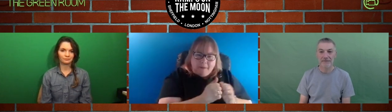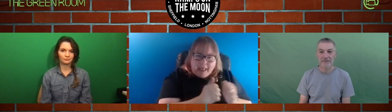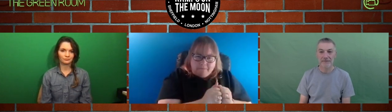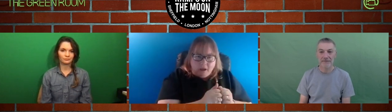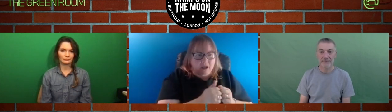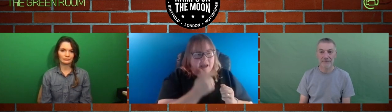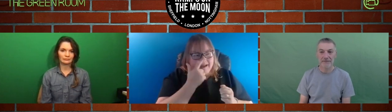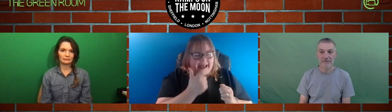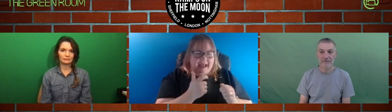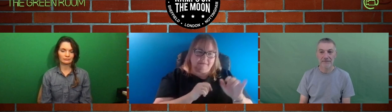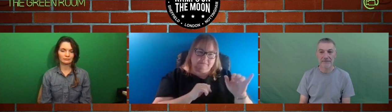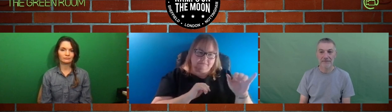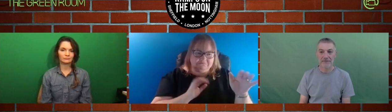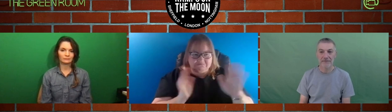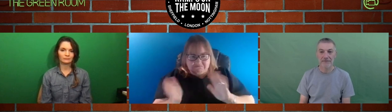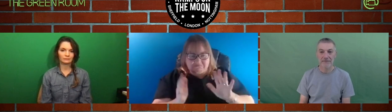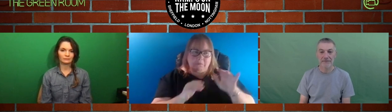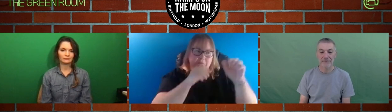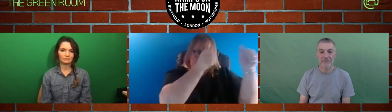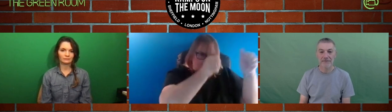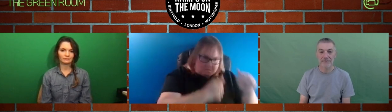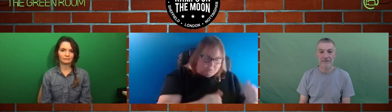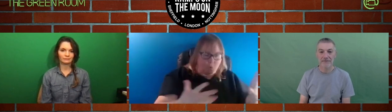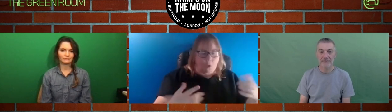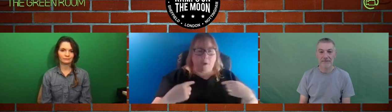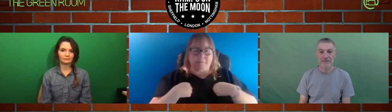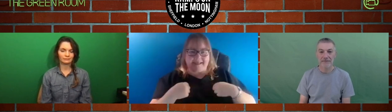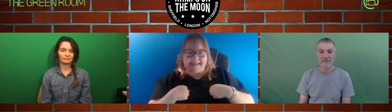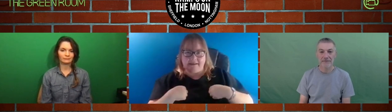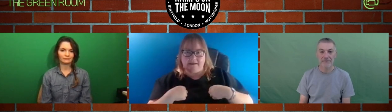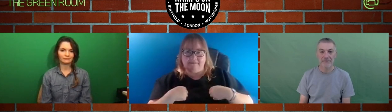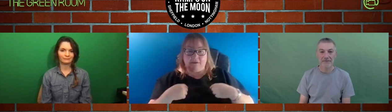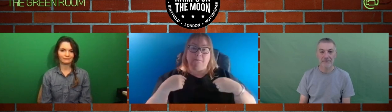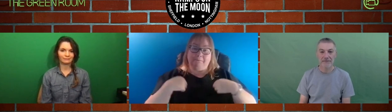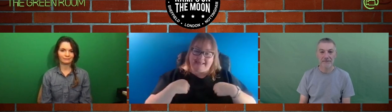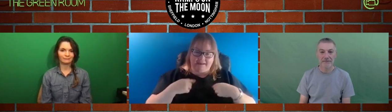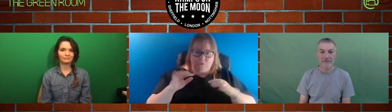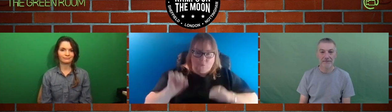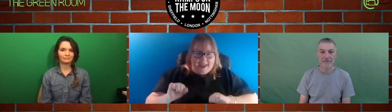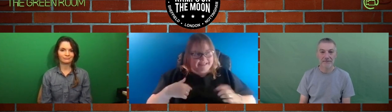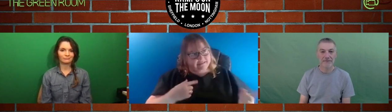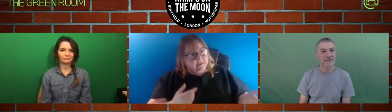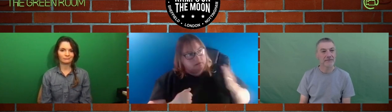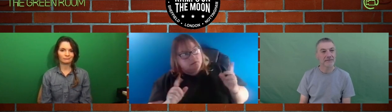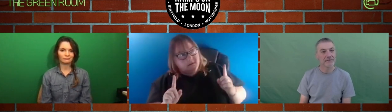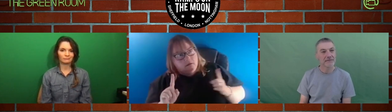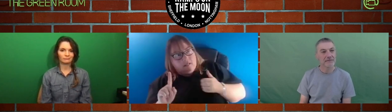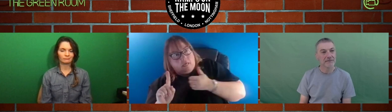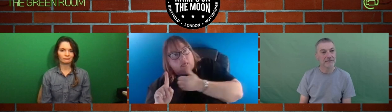then you can do it yourself you don't need to wait. So yeah we learned loads of things.